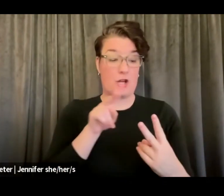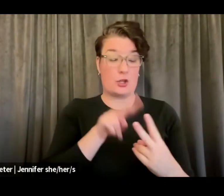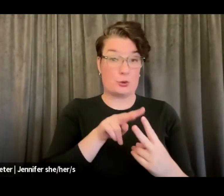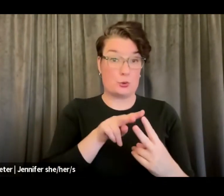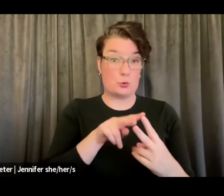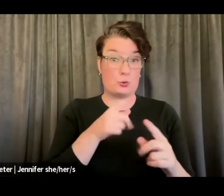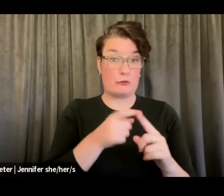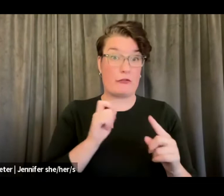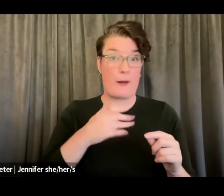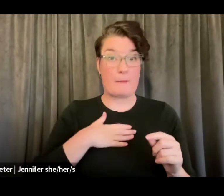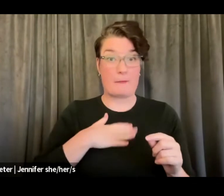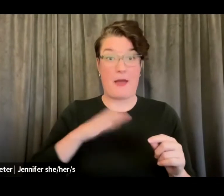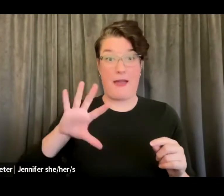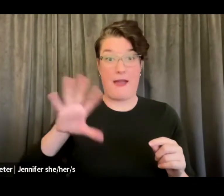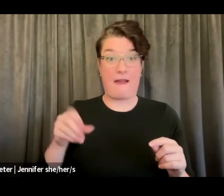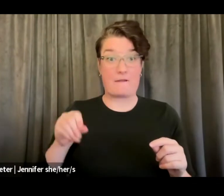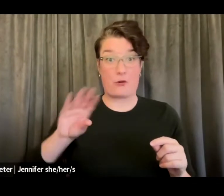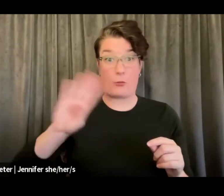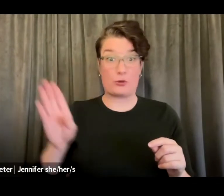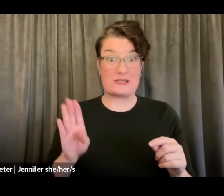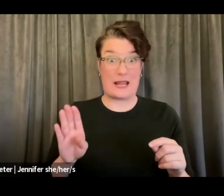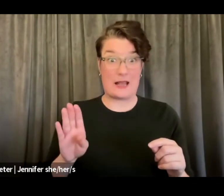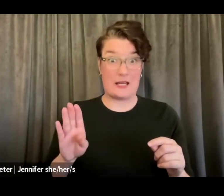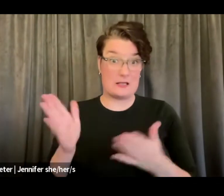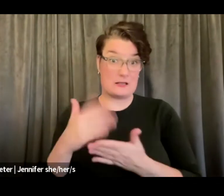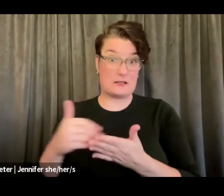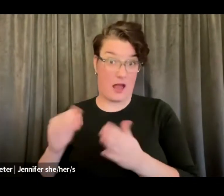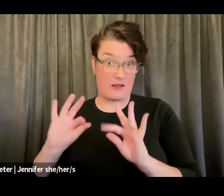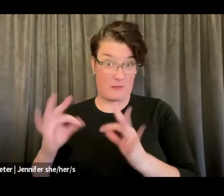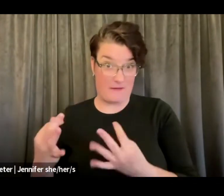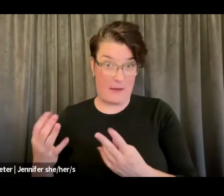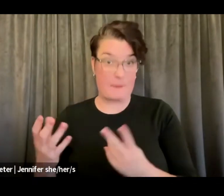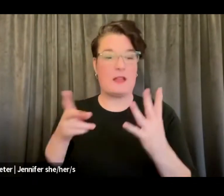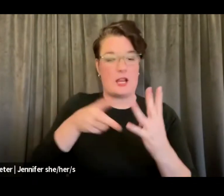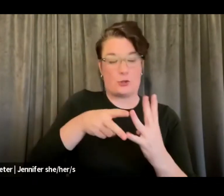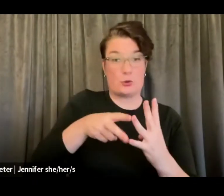Two people from my like Afro Brazilian side of my family and then two people